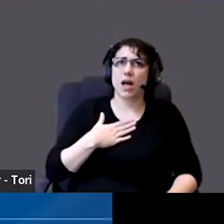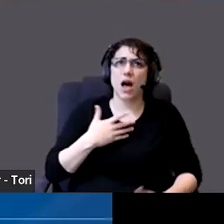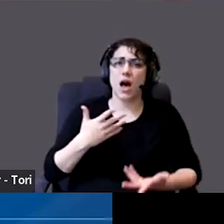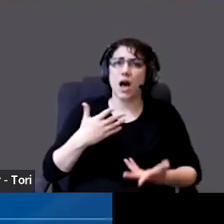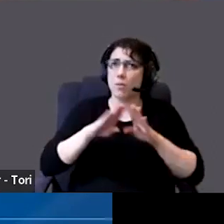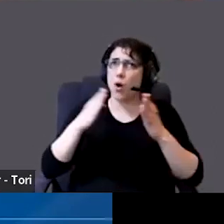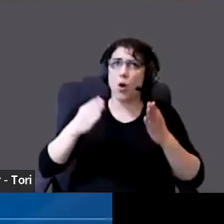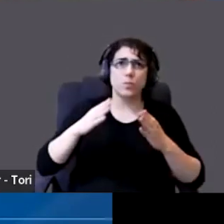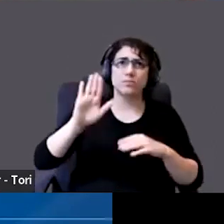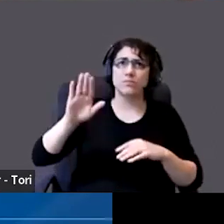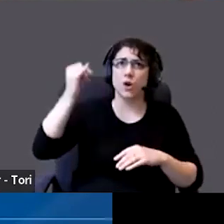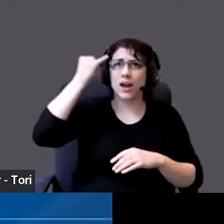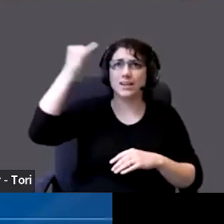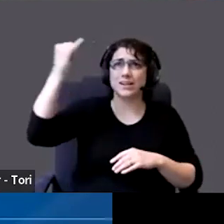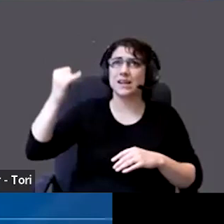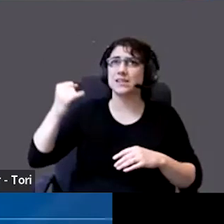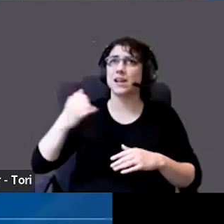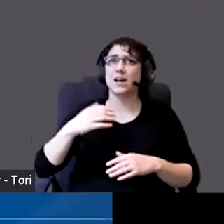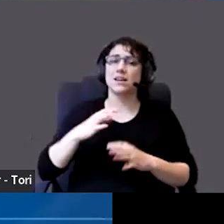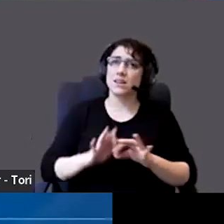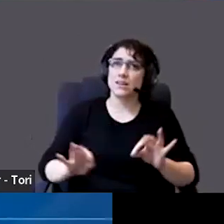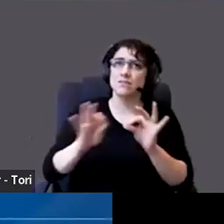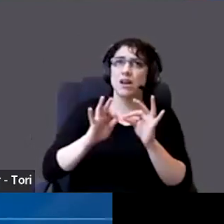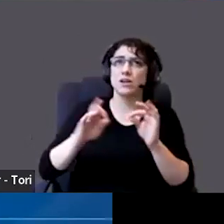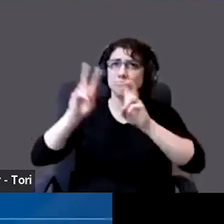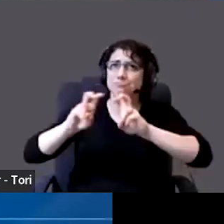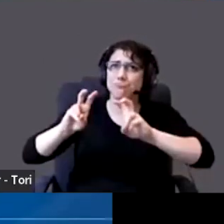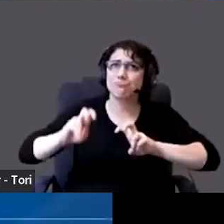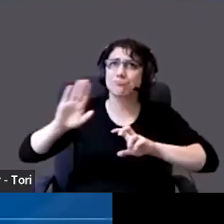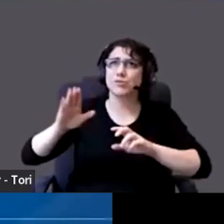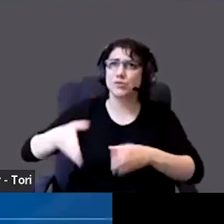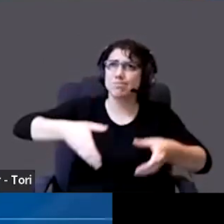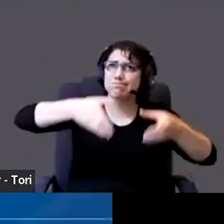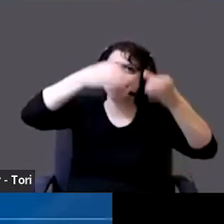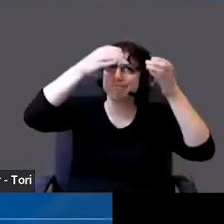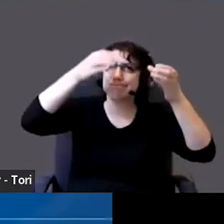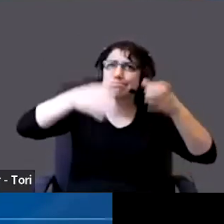I value your assessment and your expertise. You know, when we were trying to do the terms of reference,